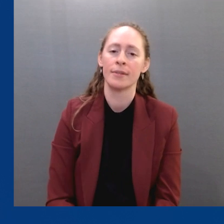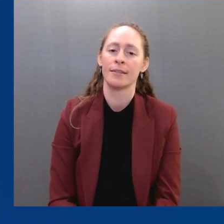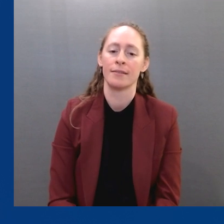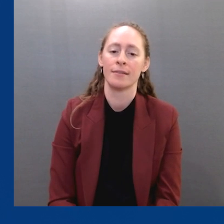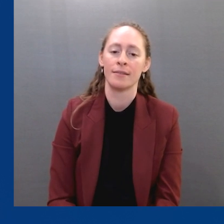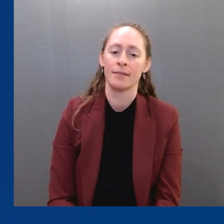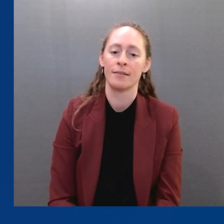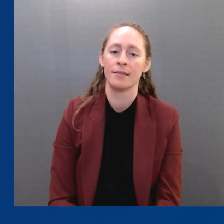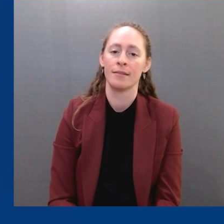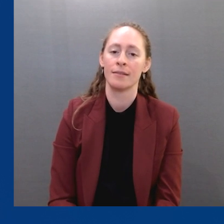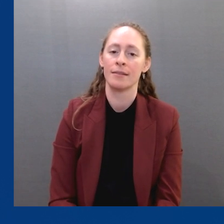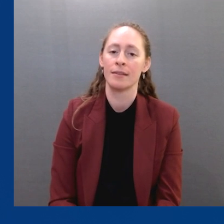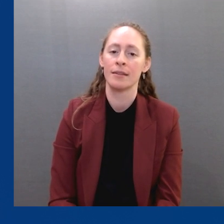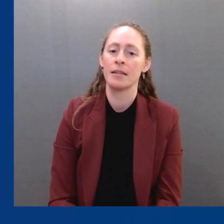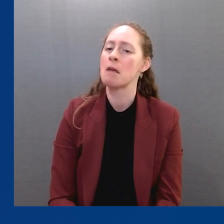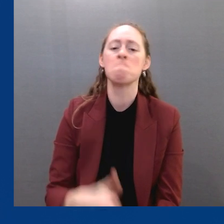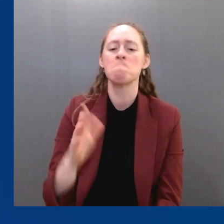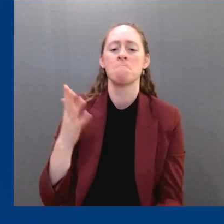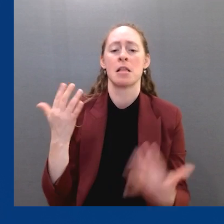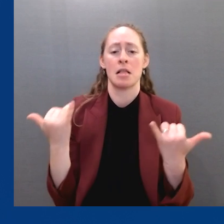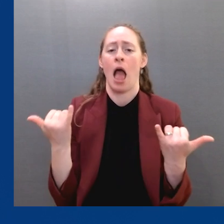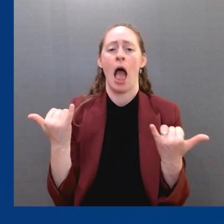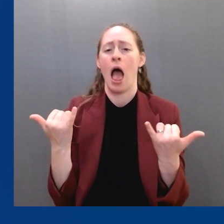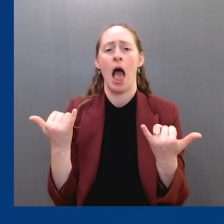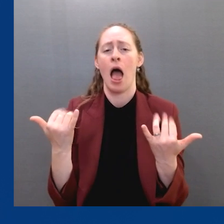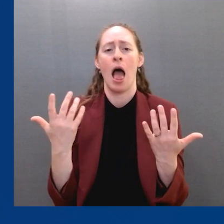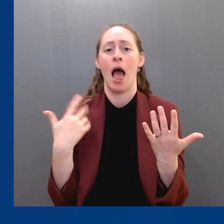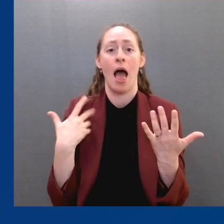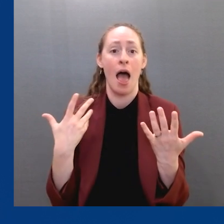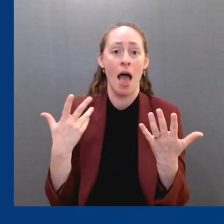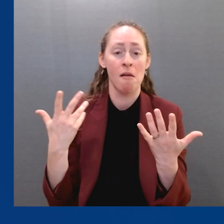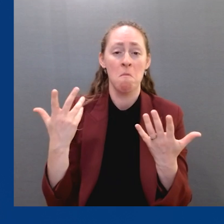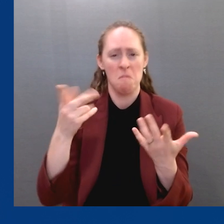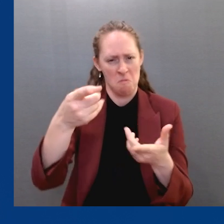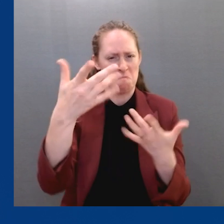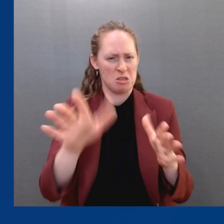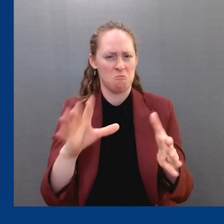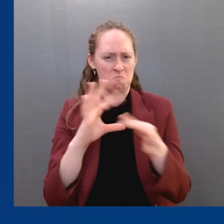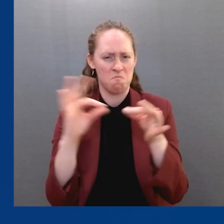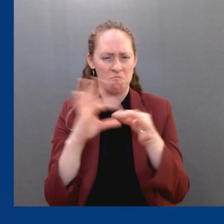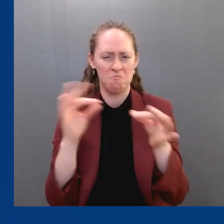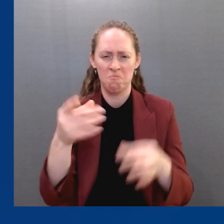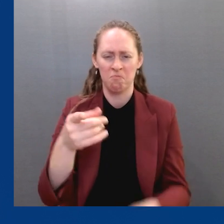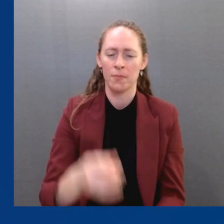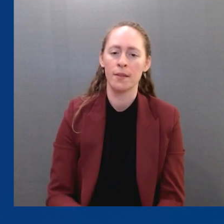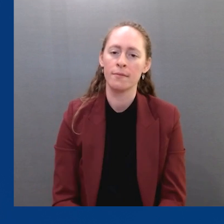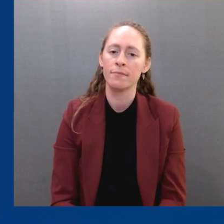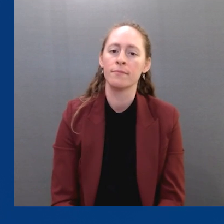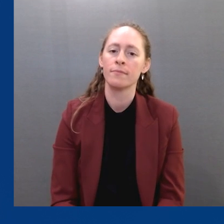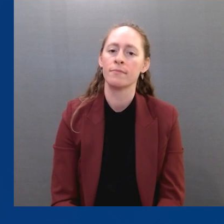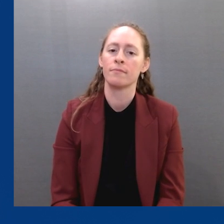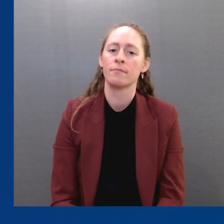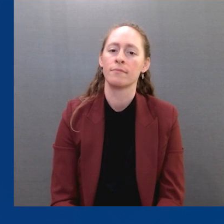to what you just said. Just as we've looked at the cadence of where we've needed to get boost before, it's been four or five months.